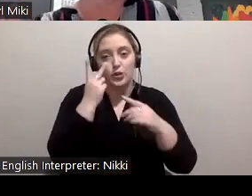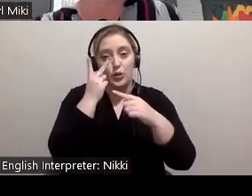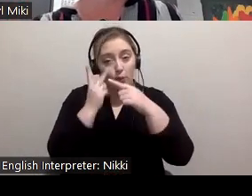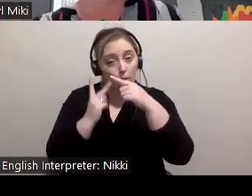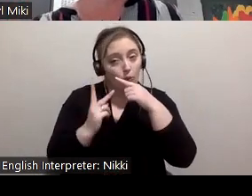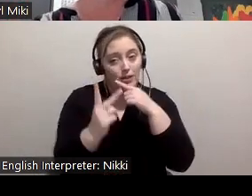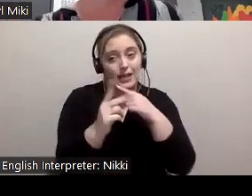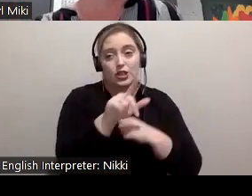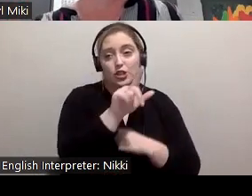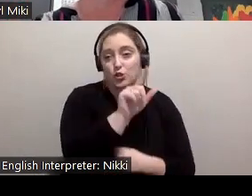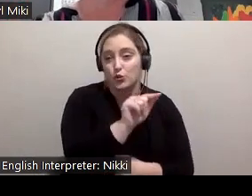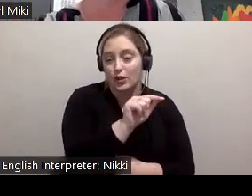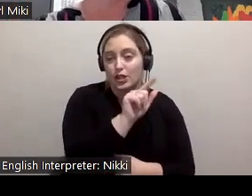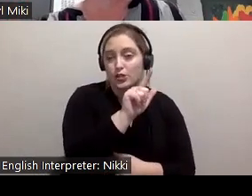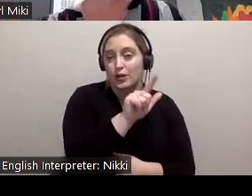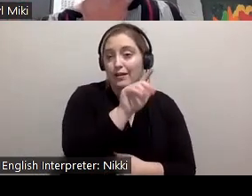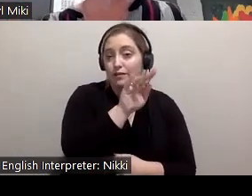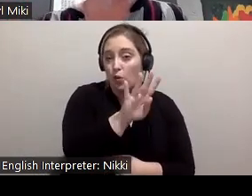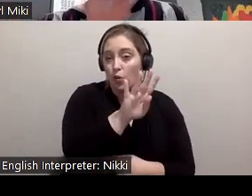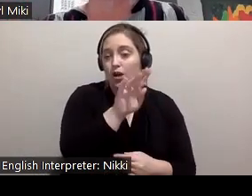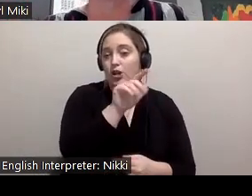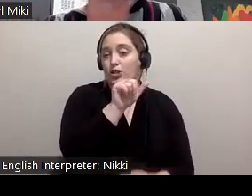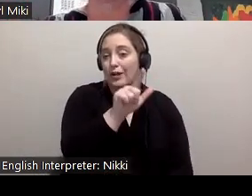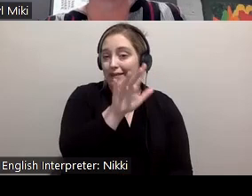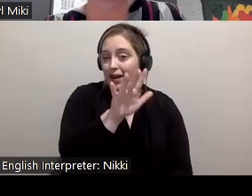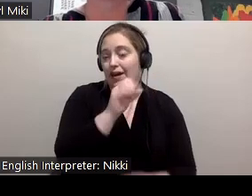you're projecting. We will ask you though to upload a copy of